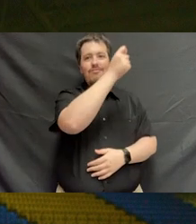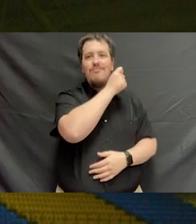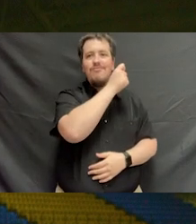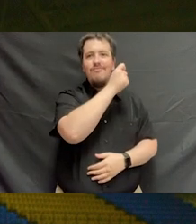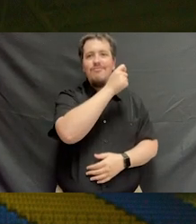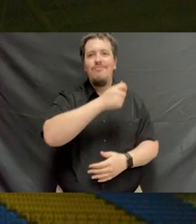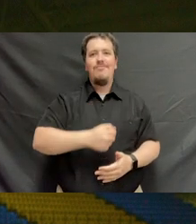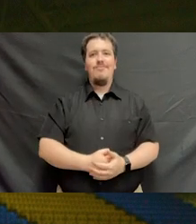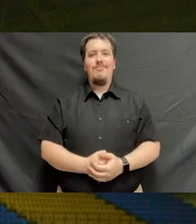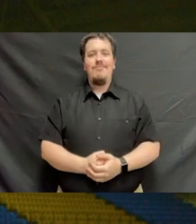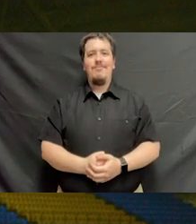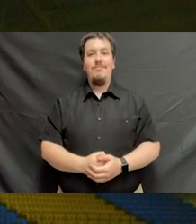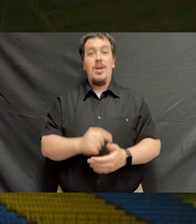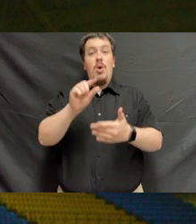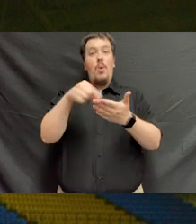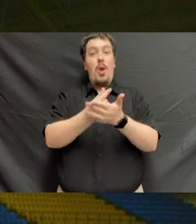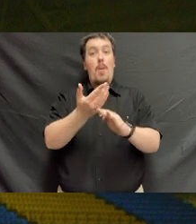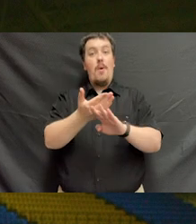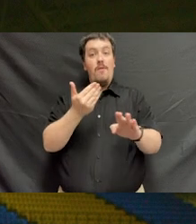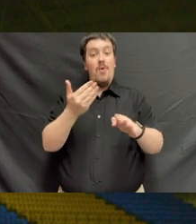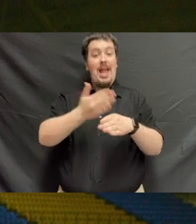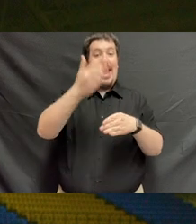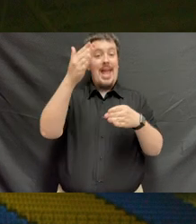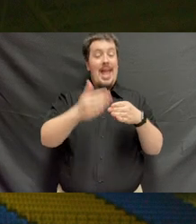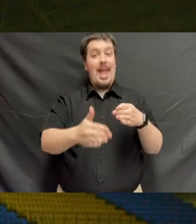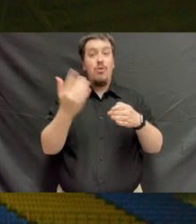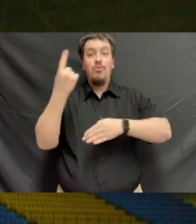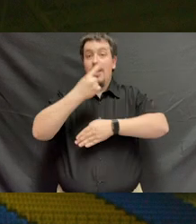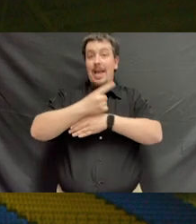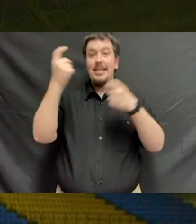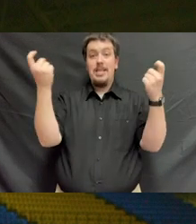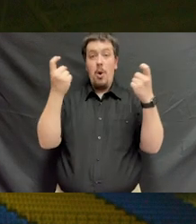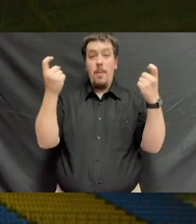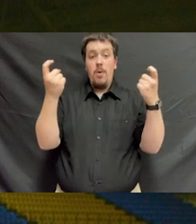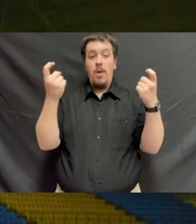from the right to the left side of your mortar board. Graduates, before we bring today's ceremony to a close,